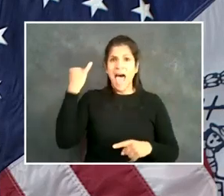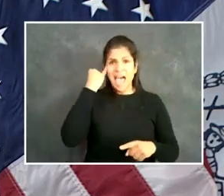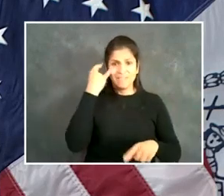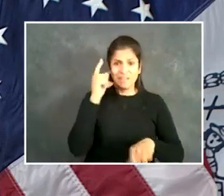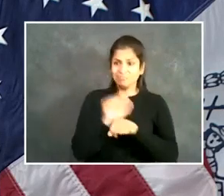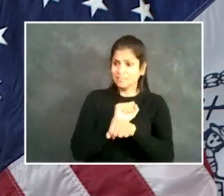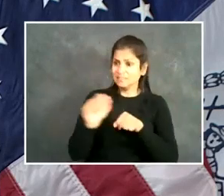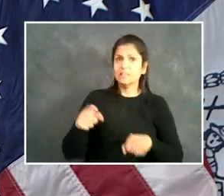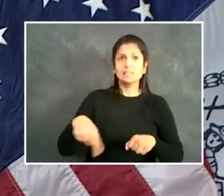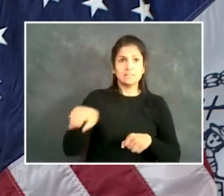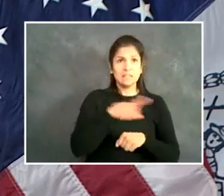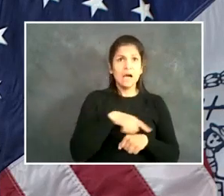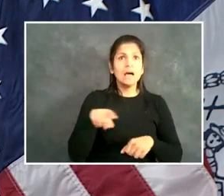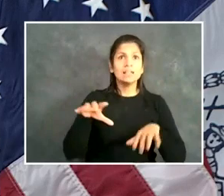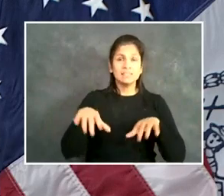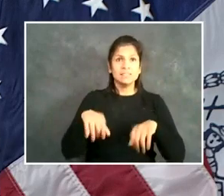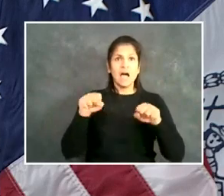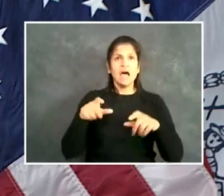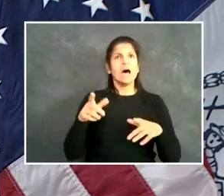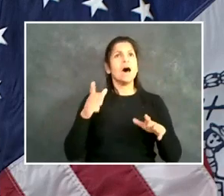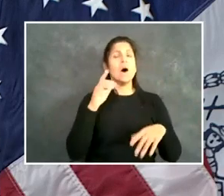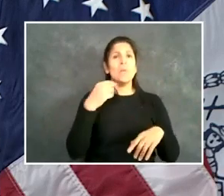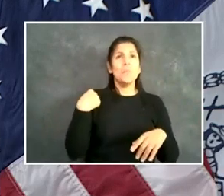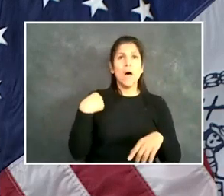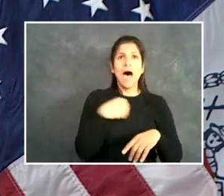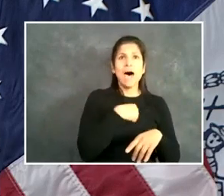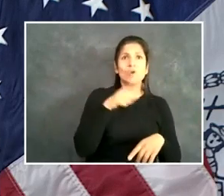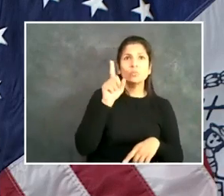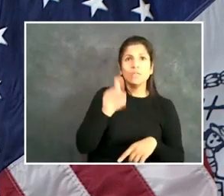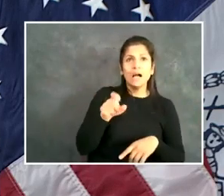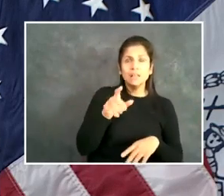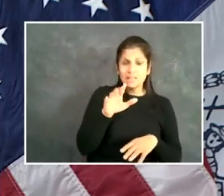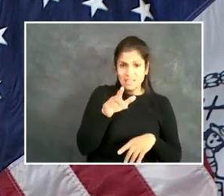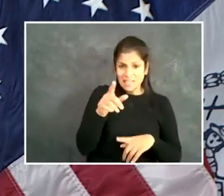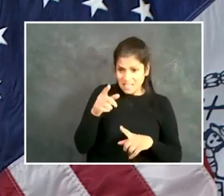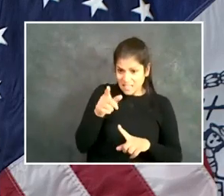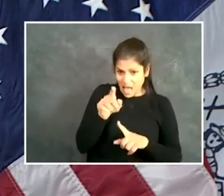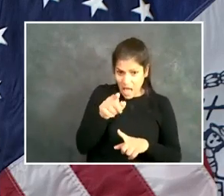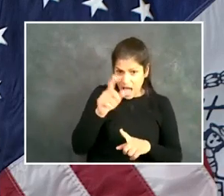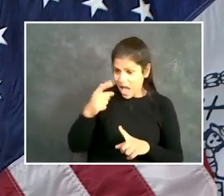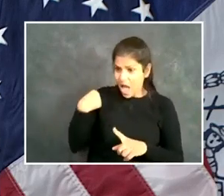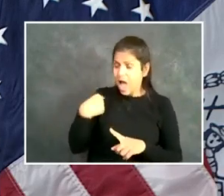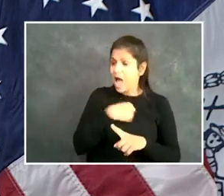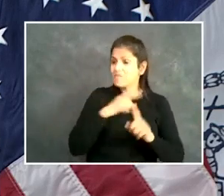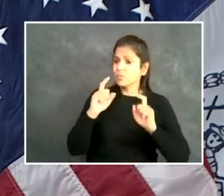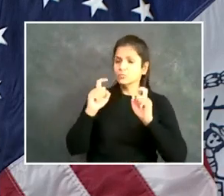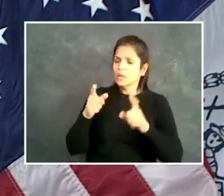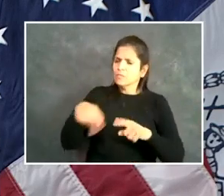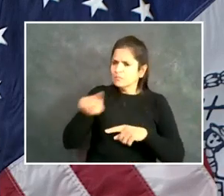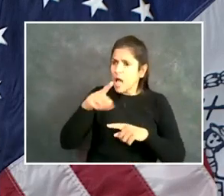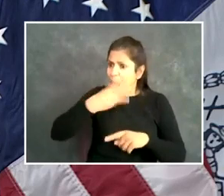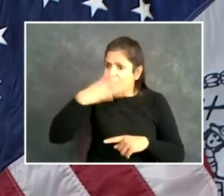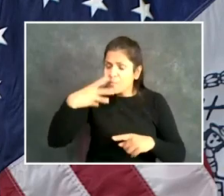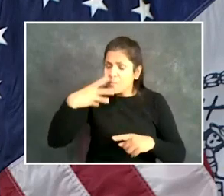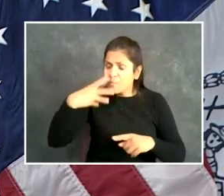DEEPLY UNDERSTOOD IN IMMIGRANT COMMUNITIES THAT WE DO NOT ASK